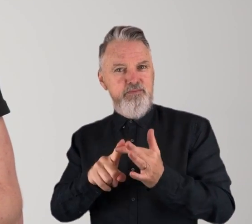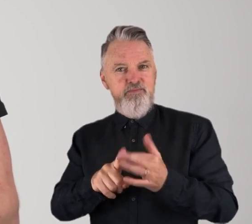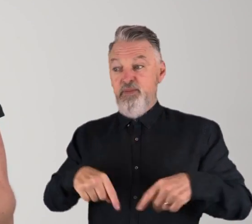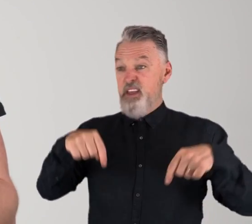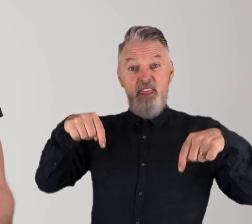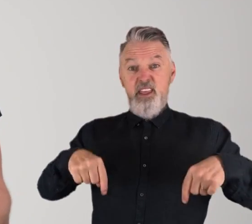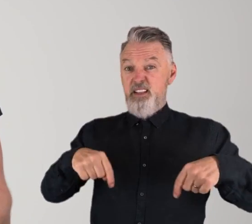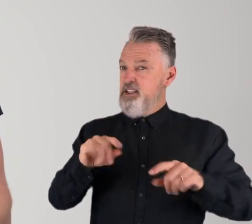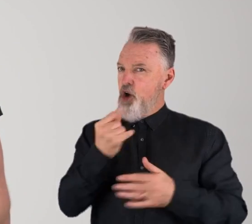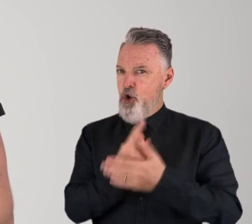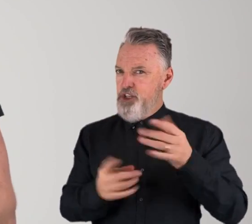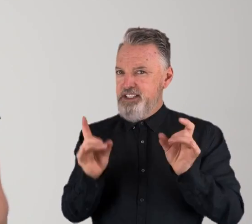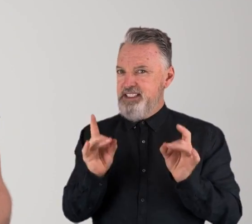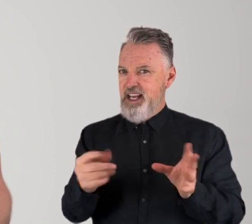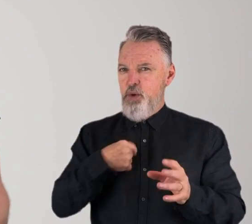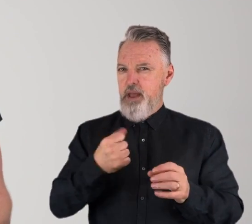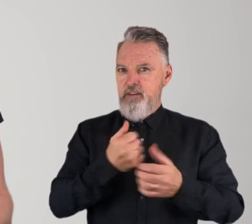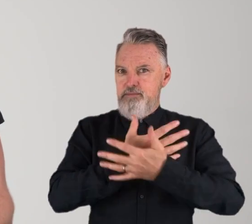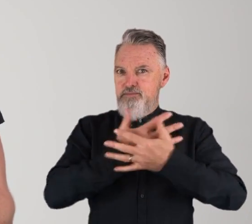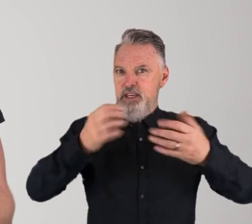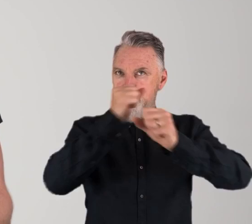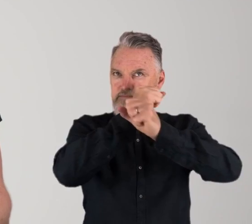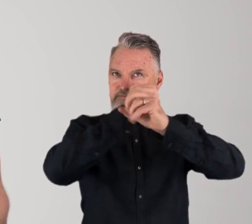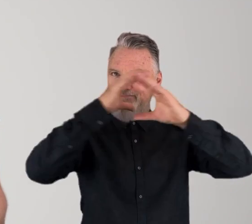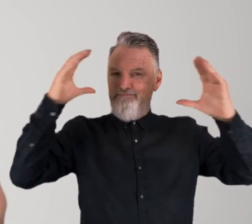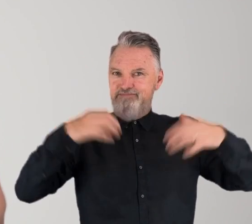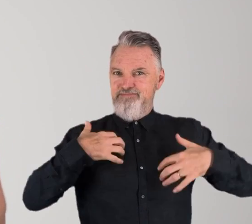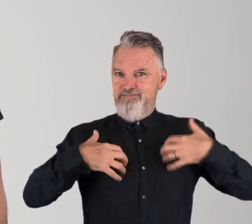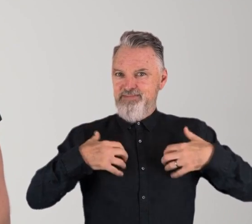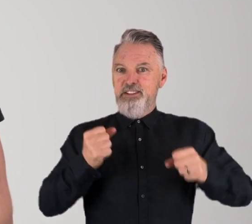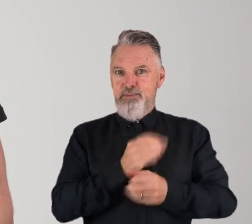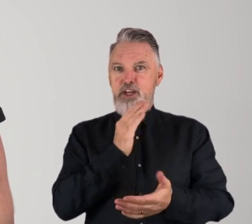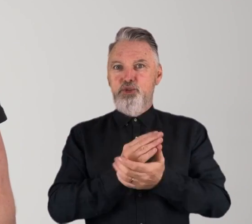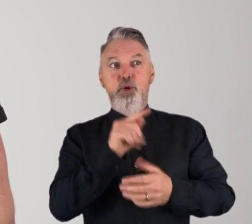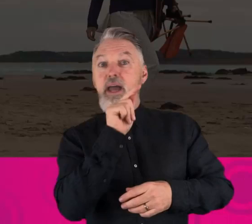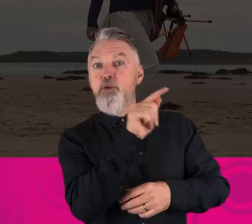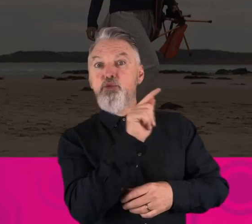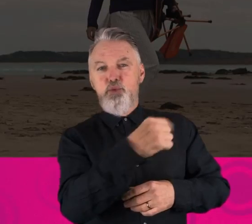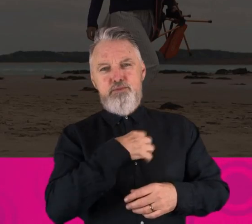We're got big plans for a whole range of product, that allow the outdoors to be more accessable. And we're got big ambition.